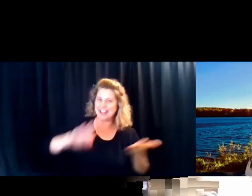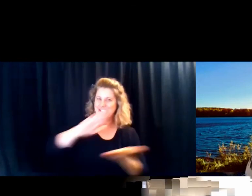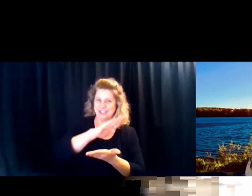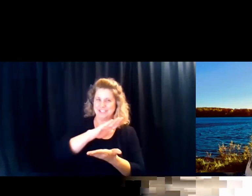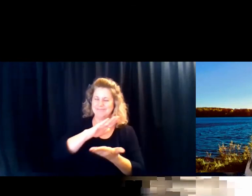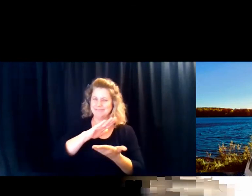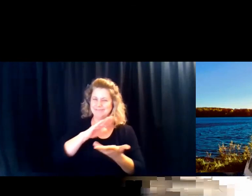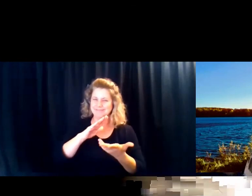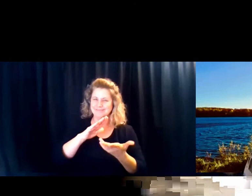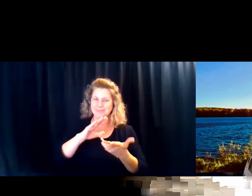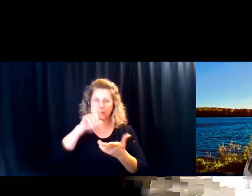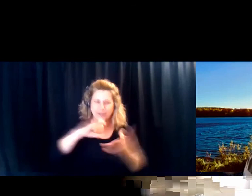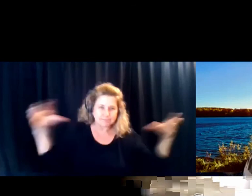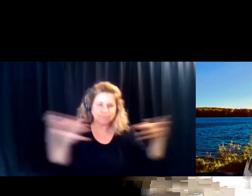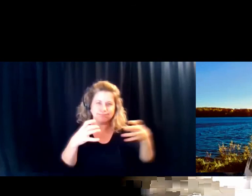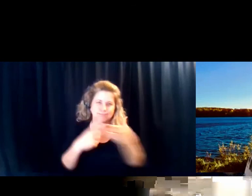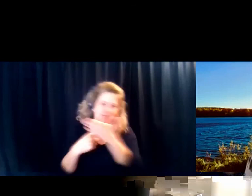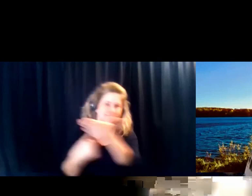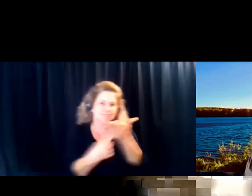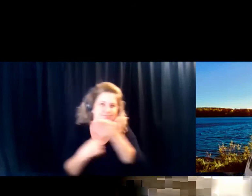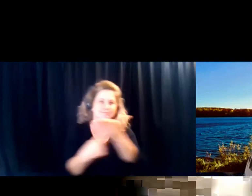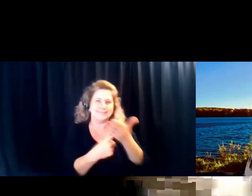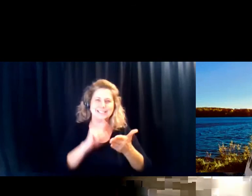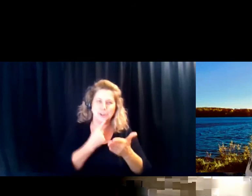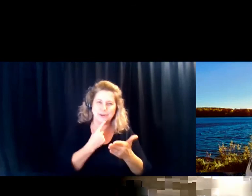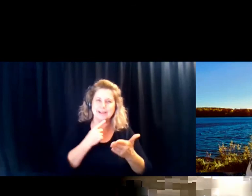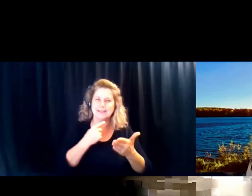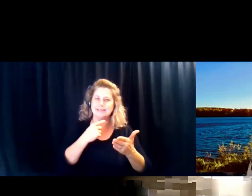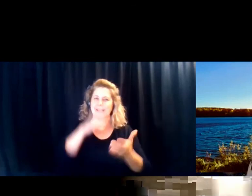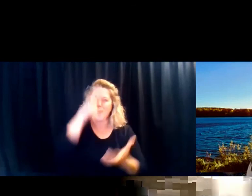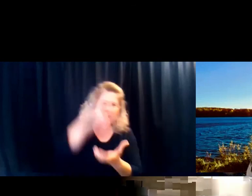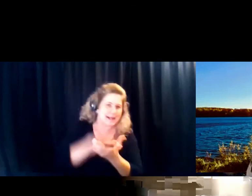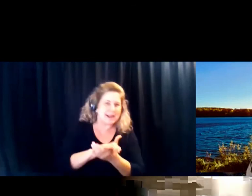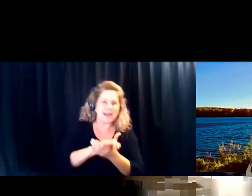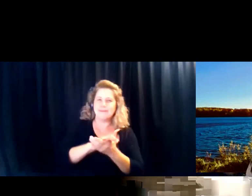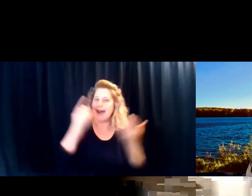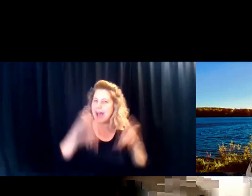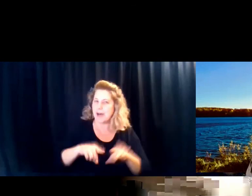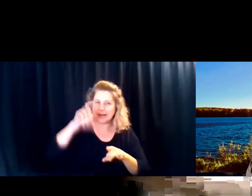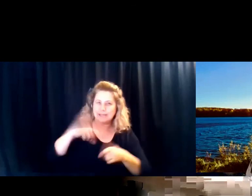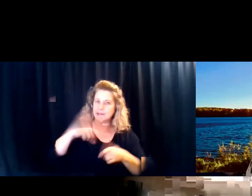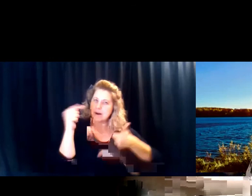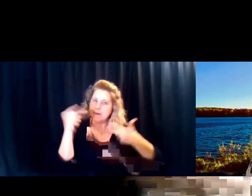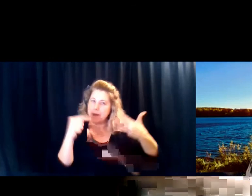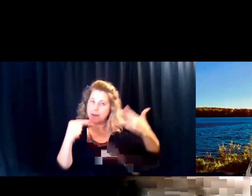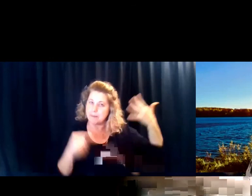Judith Heumann: You know, working towards not been in many of the jobs that I've had both at the Department of that. And that's the State Farm and the World Bank.